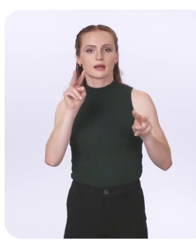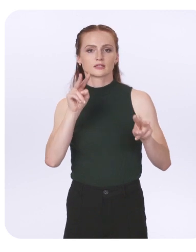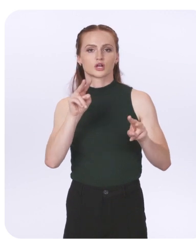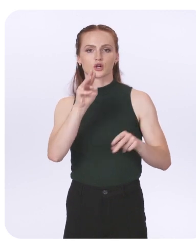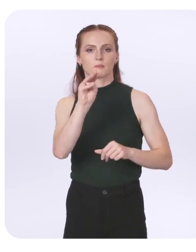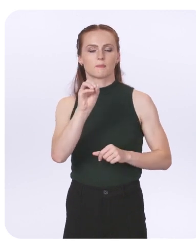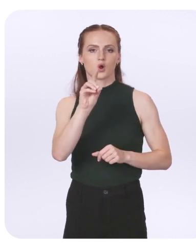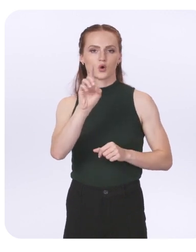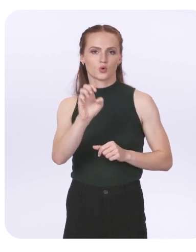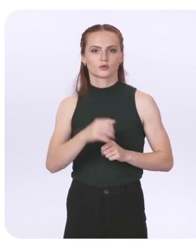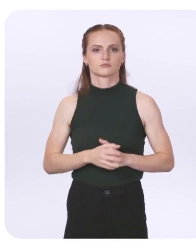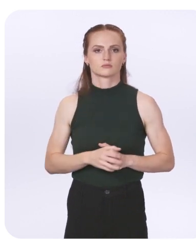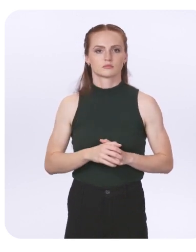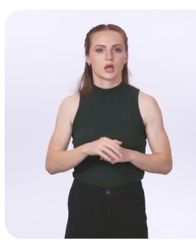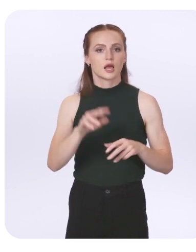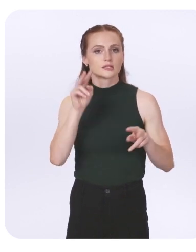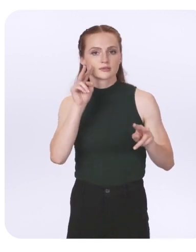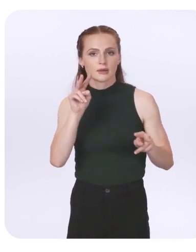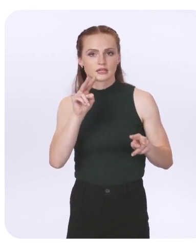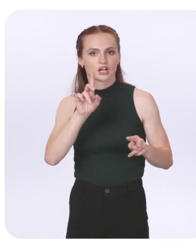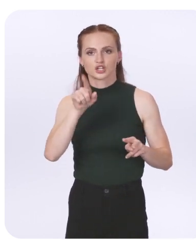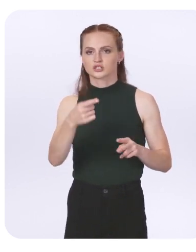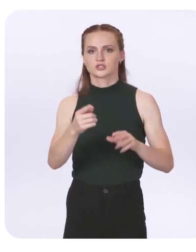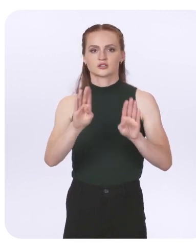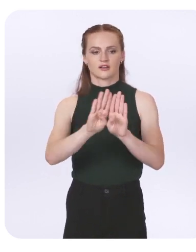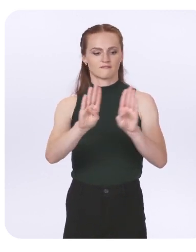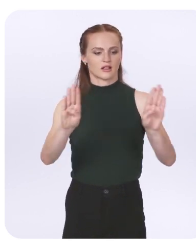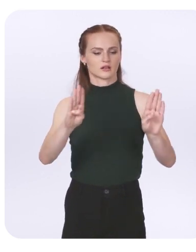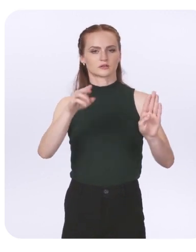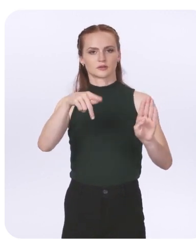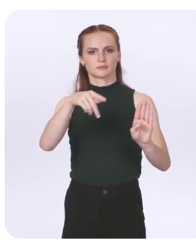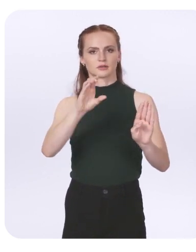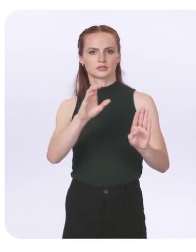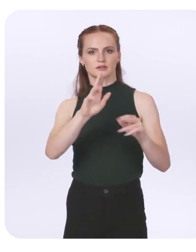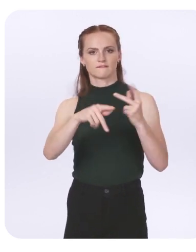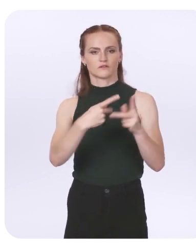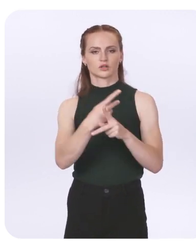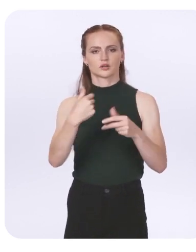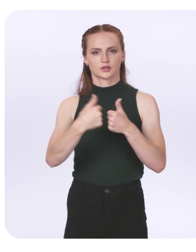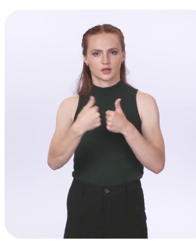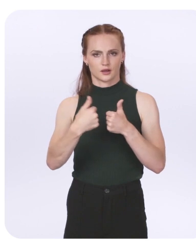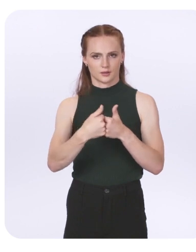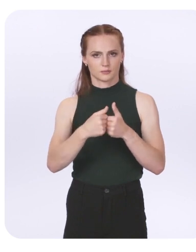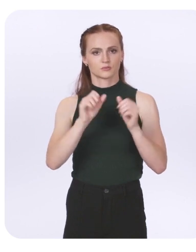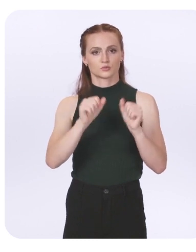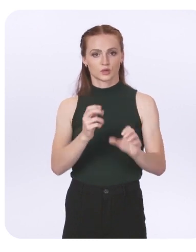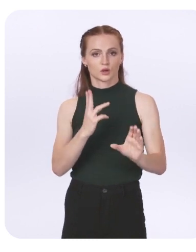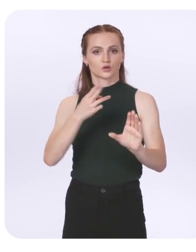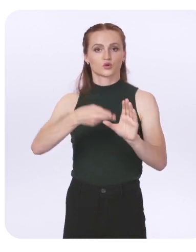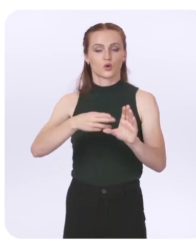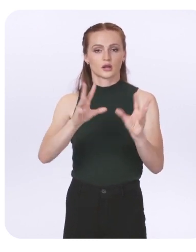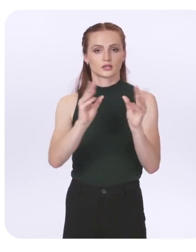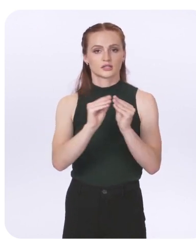The spectator is a flatscreen PC version where you can join as a viewer and watch it different ways.